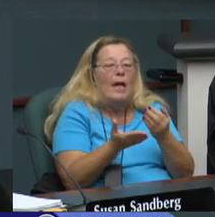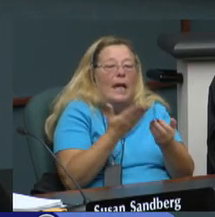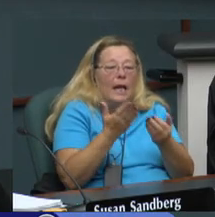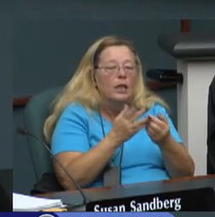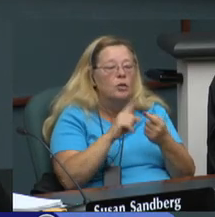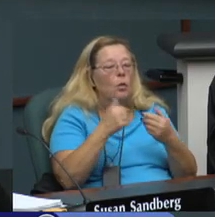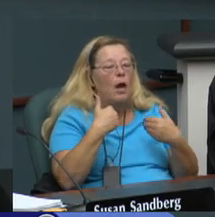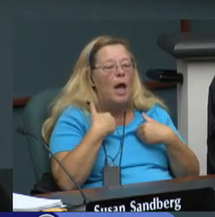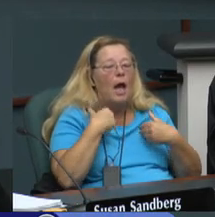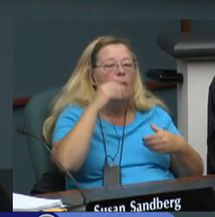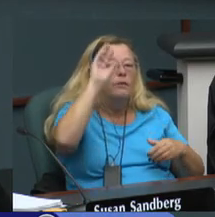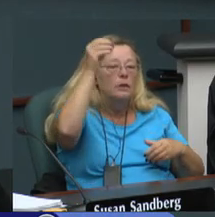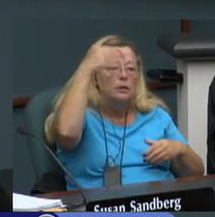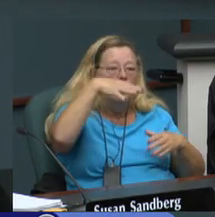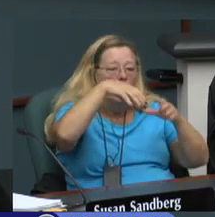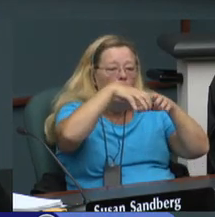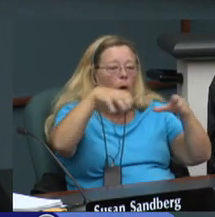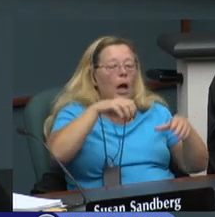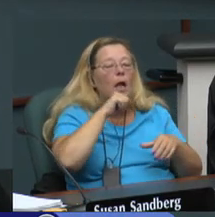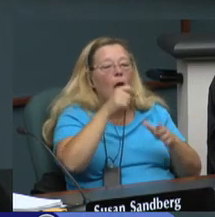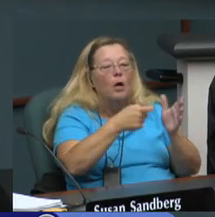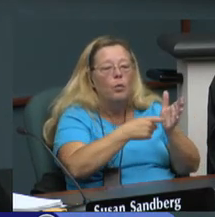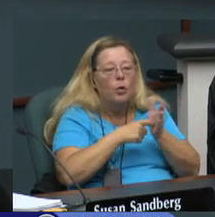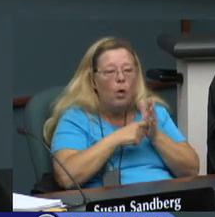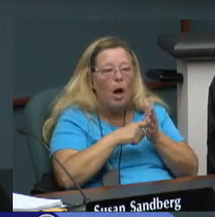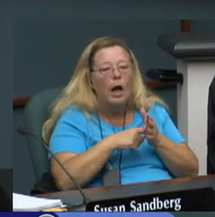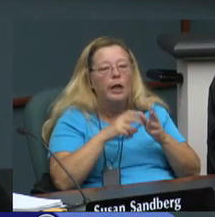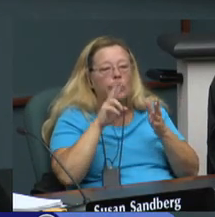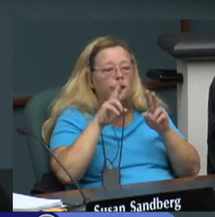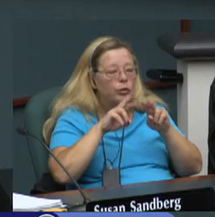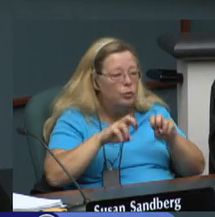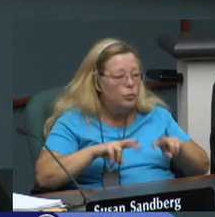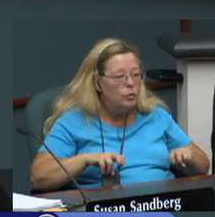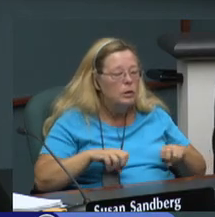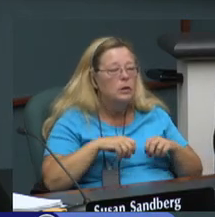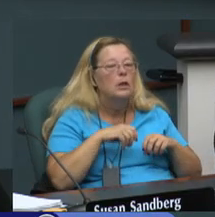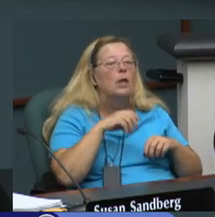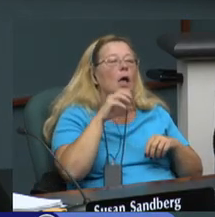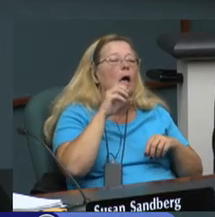not require screening and I think that the walkability that ms rosenberger